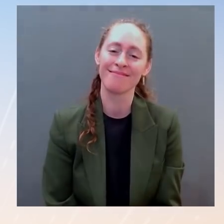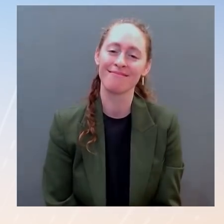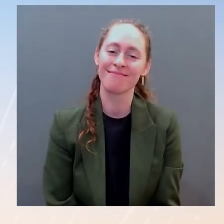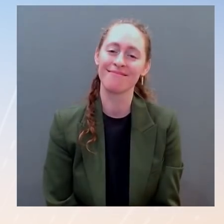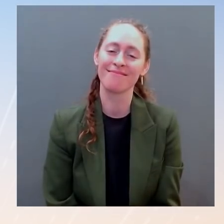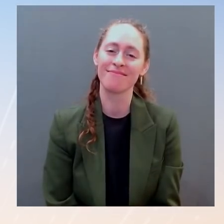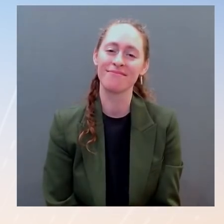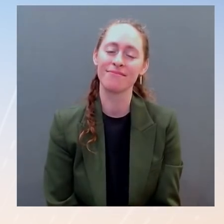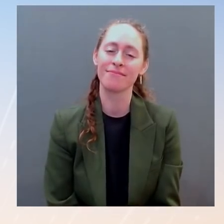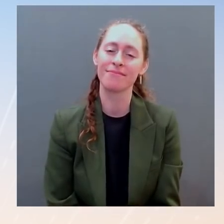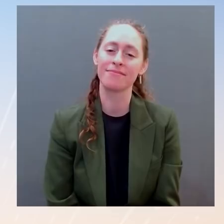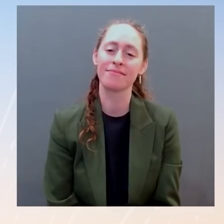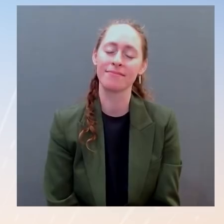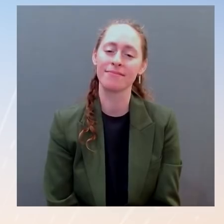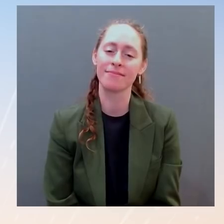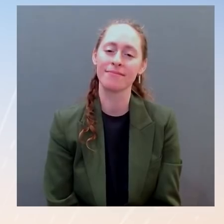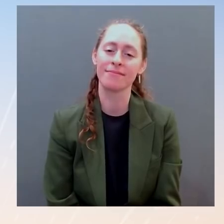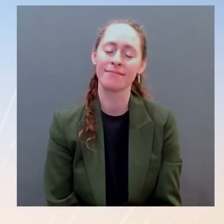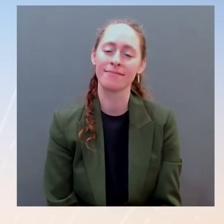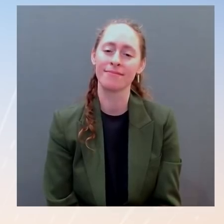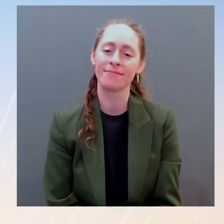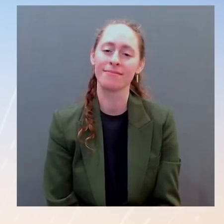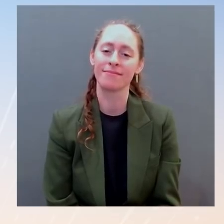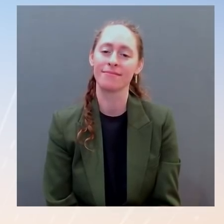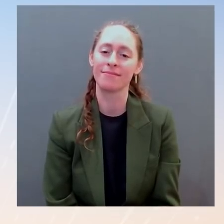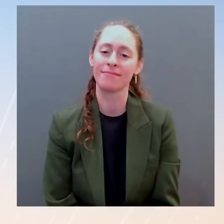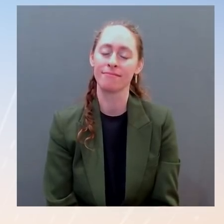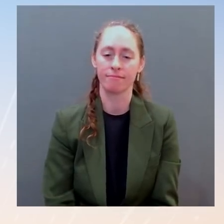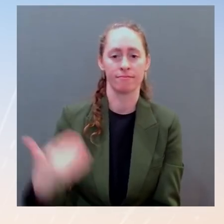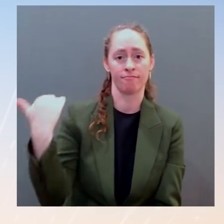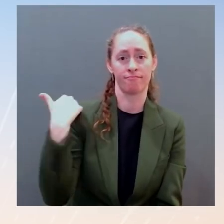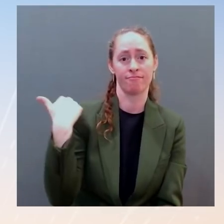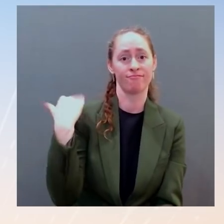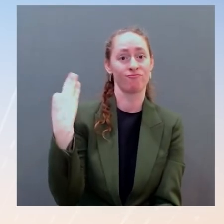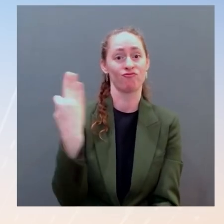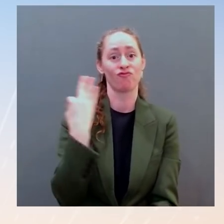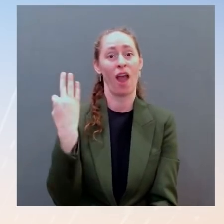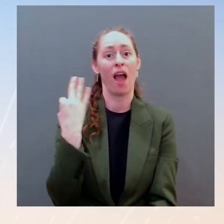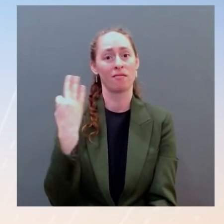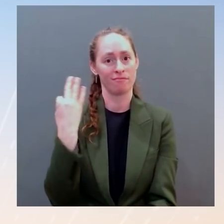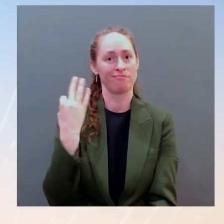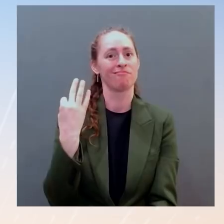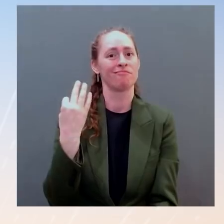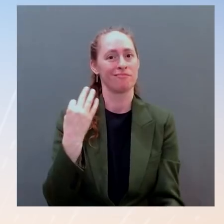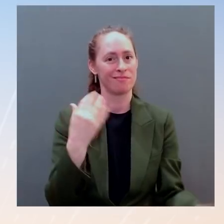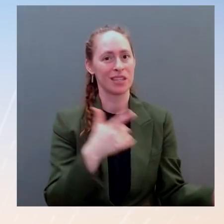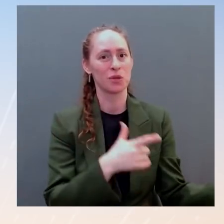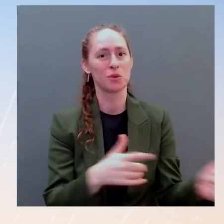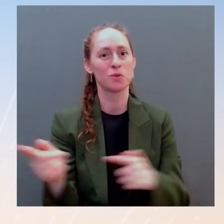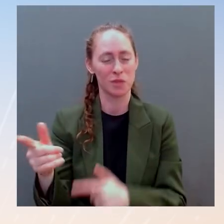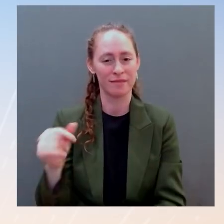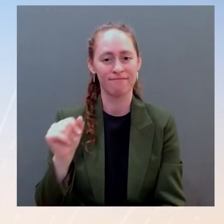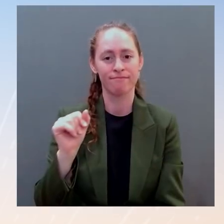police, who say he had hundreds of rounds of unspent ammo inside his Connecticut Avenue apartment.